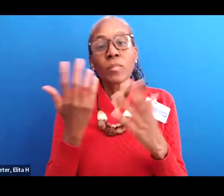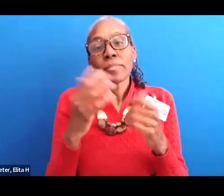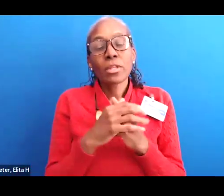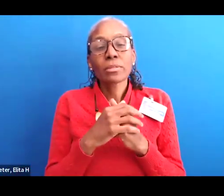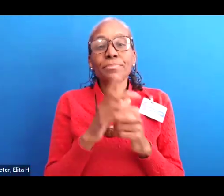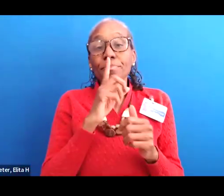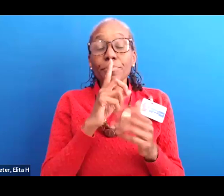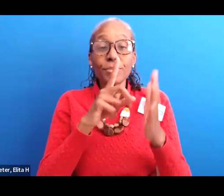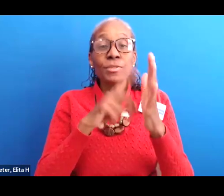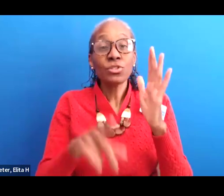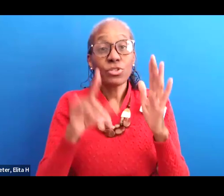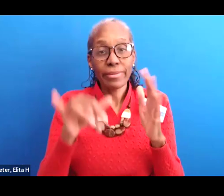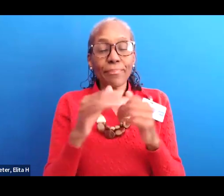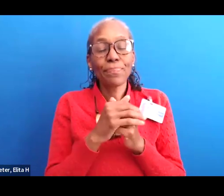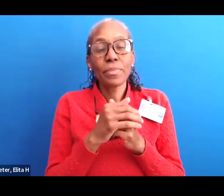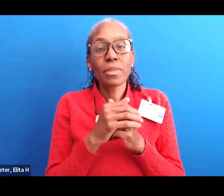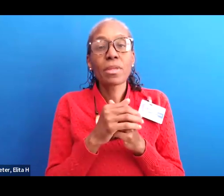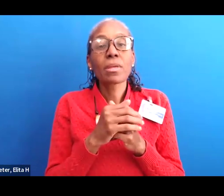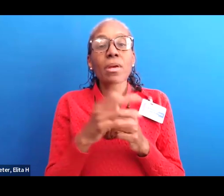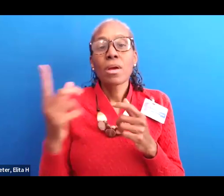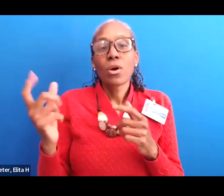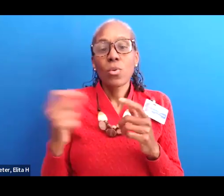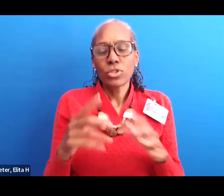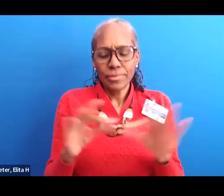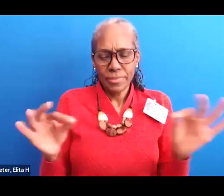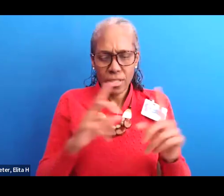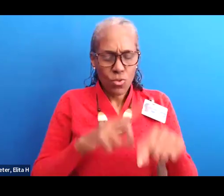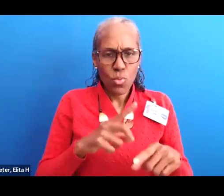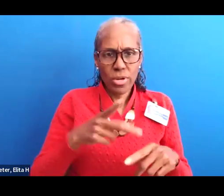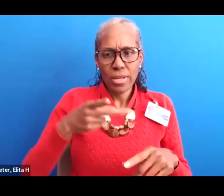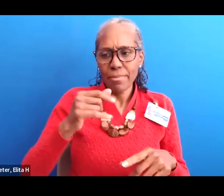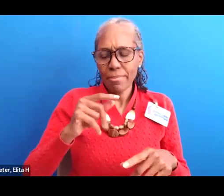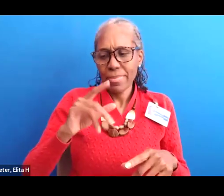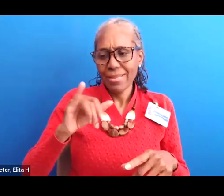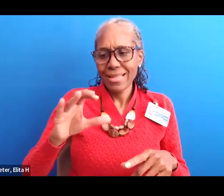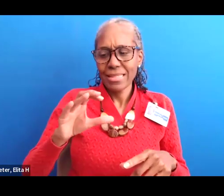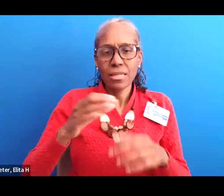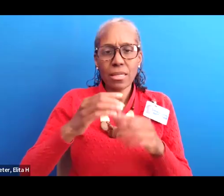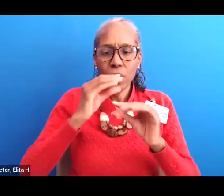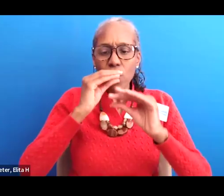Be sure and check into that. There's a question, can you order the plastic spirometers on Amazon? You sure can.